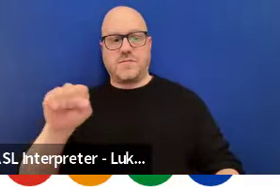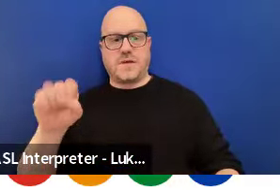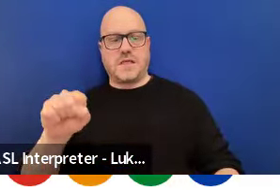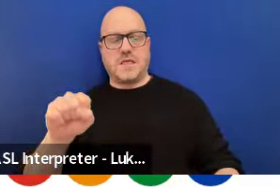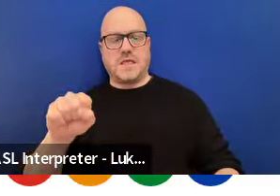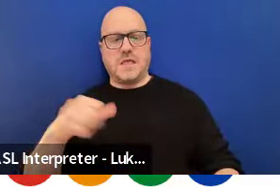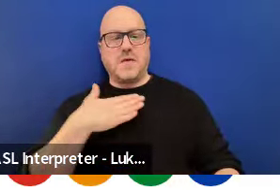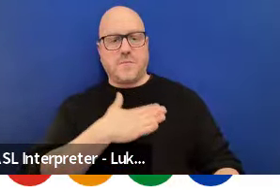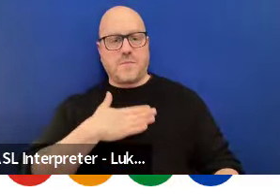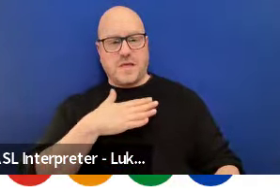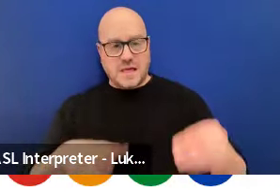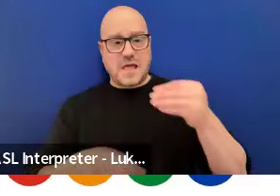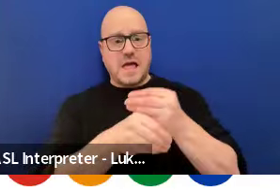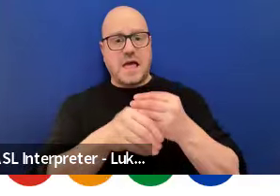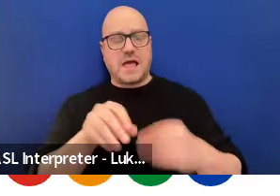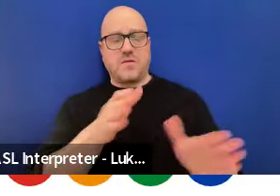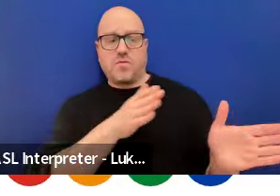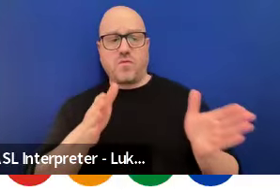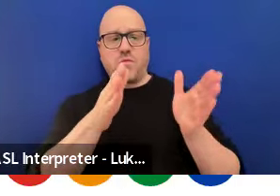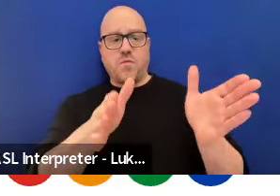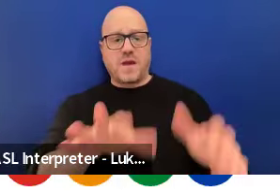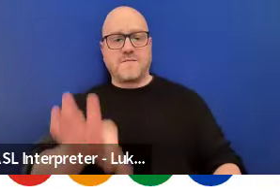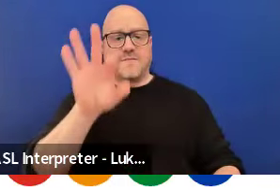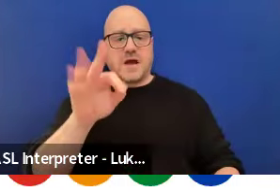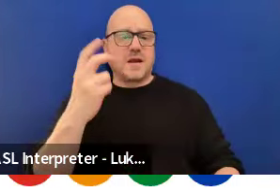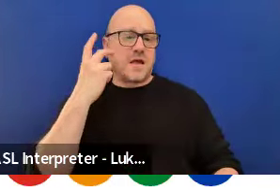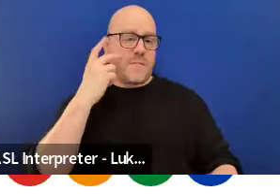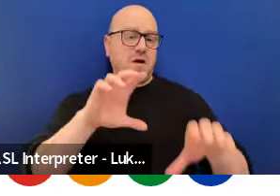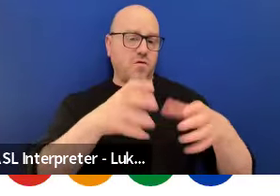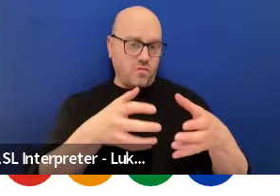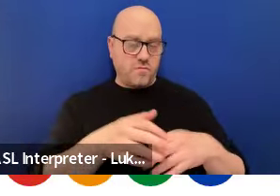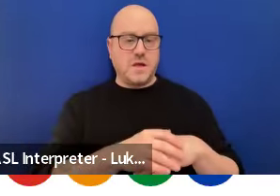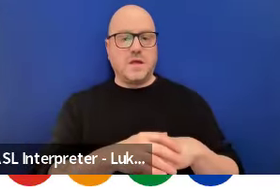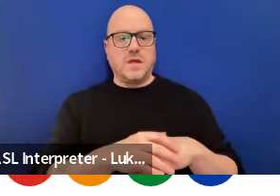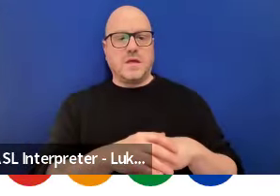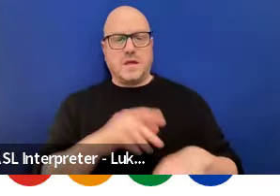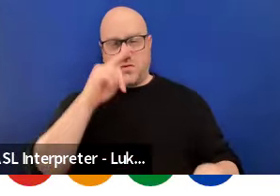IT IS STEPHEN, NATIONAL FEDERATION OF BLIND OF MASSACHUSETTS. I LIKE TO BE ADDED TO THE WAYFINDING GROUP AND THE RIDE